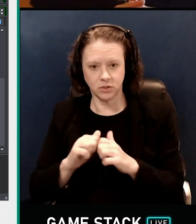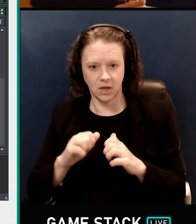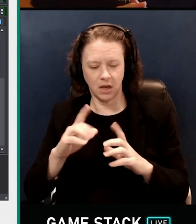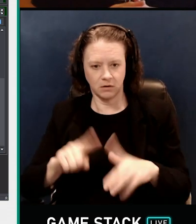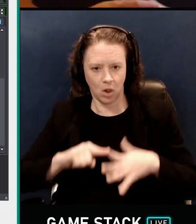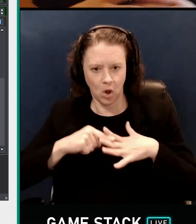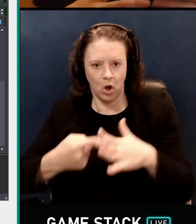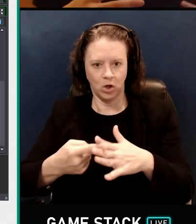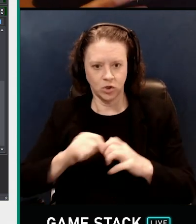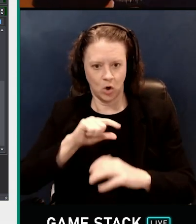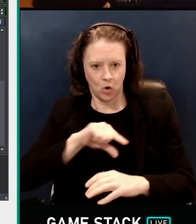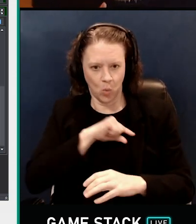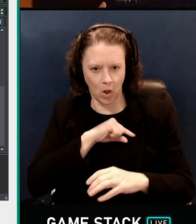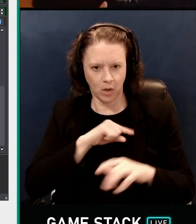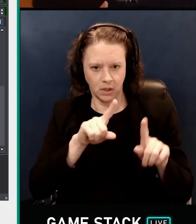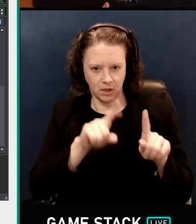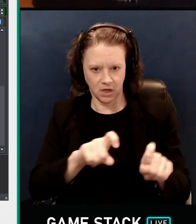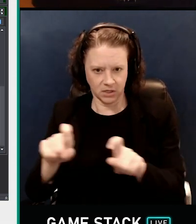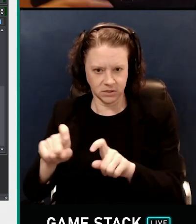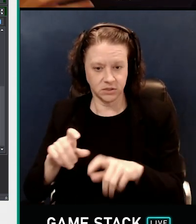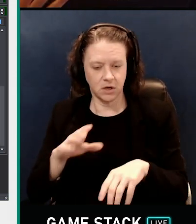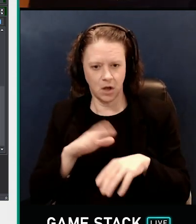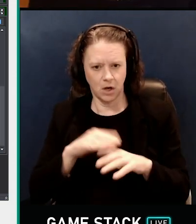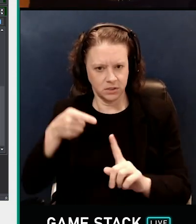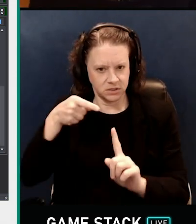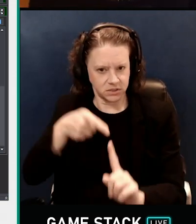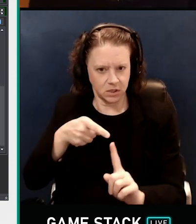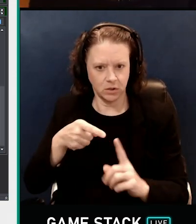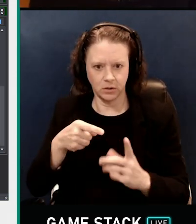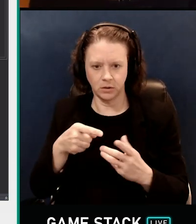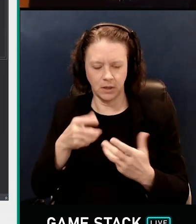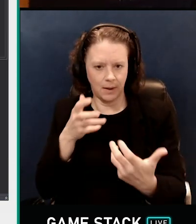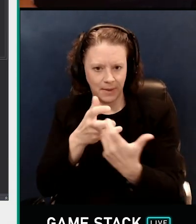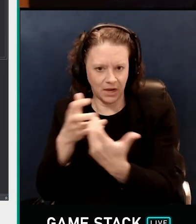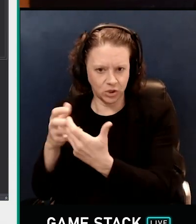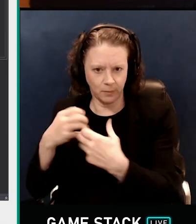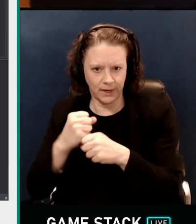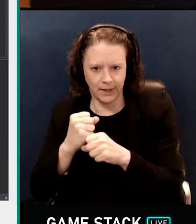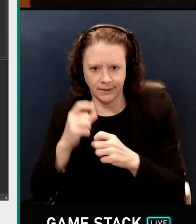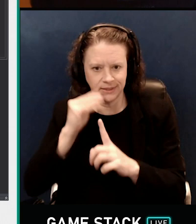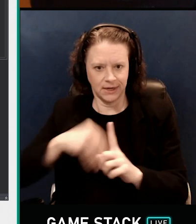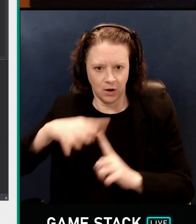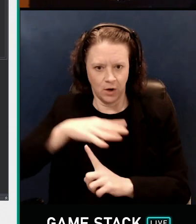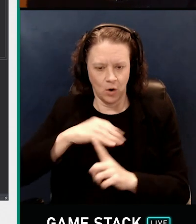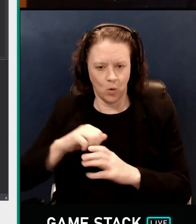for example, a single player scenario, matchmaking scenario or a low testing scenario,